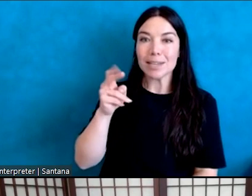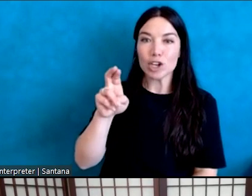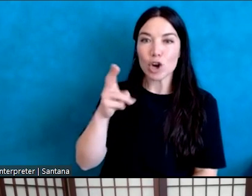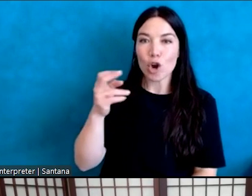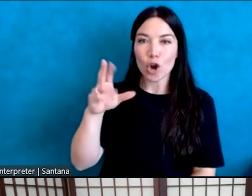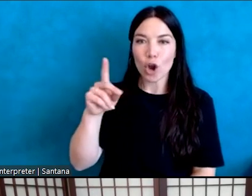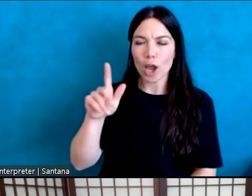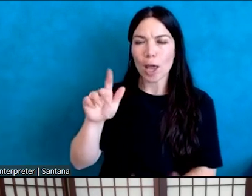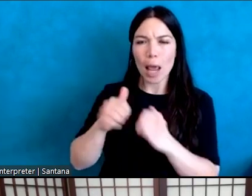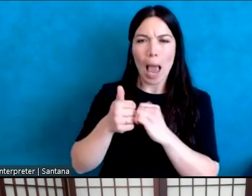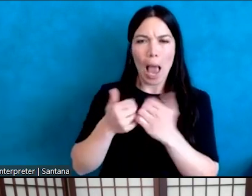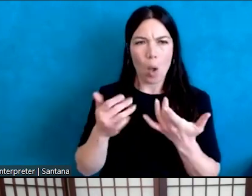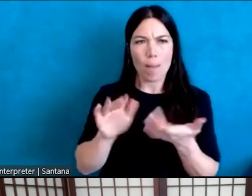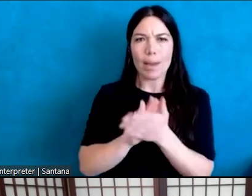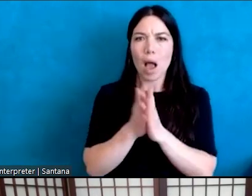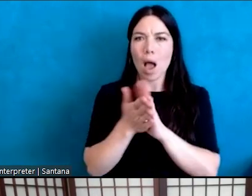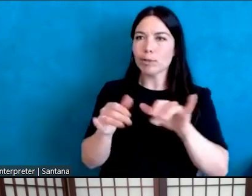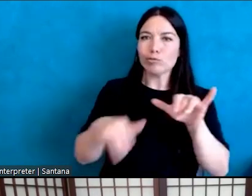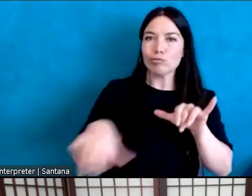especially those that engage language sciences.